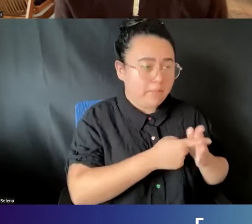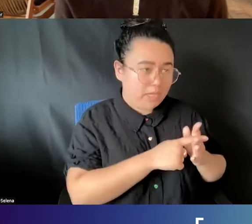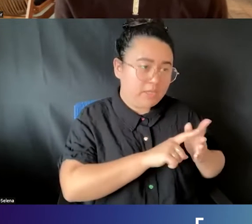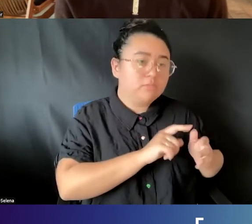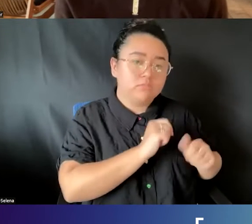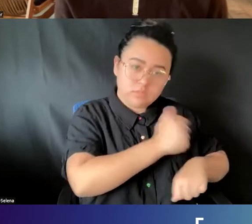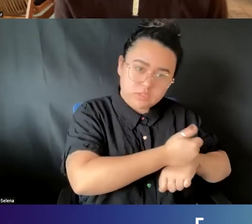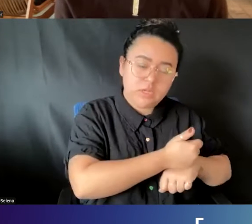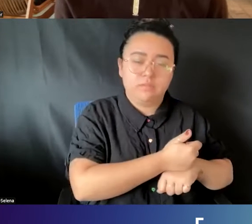What is it look like for you.